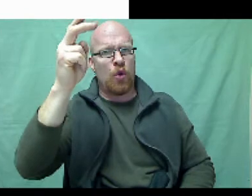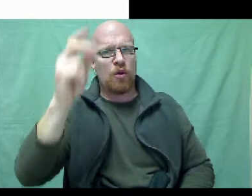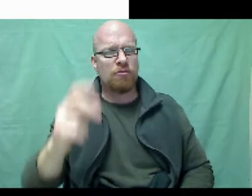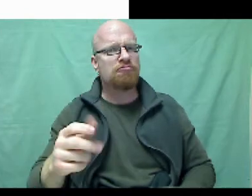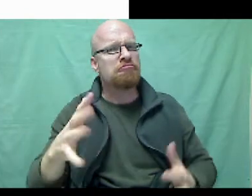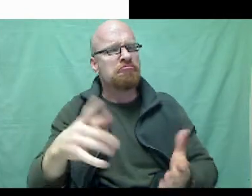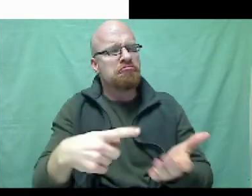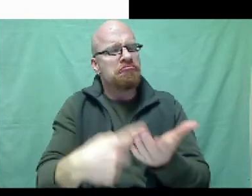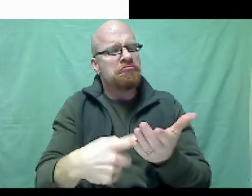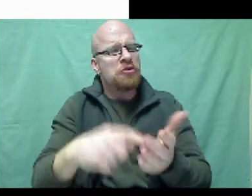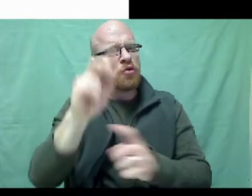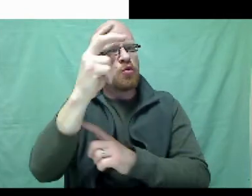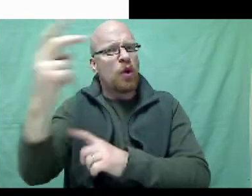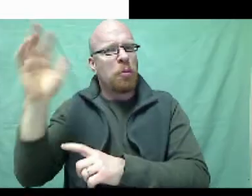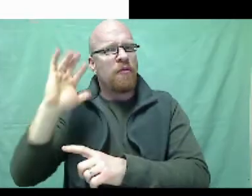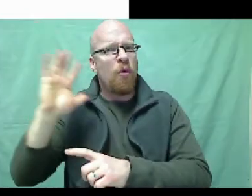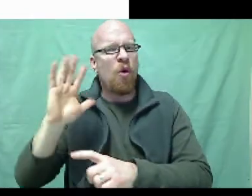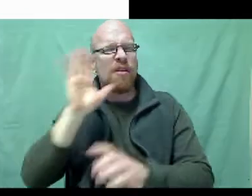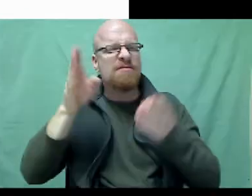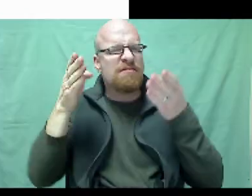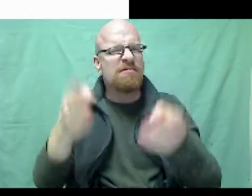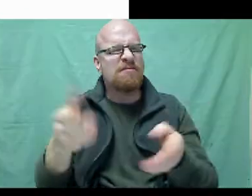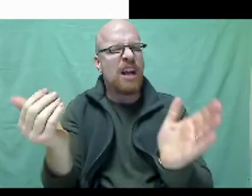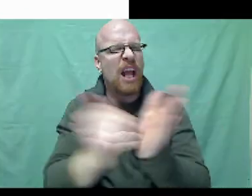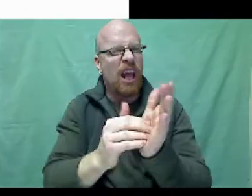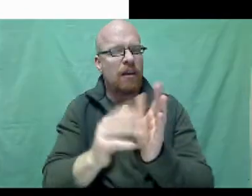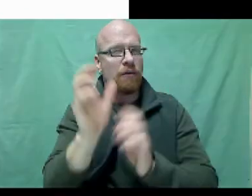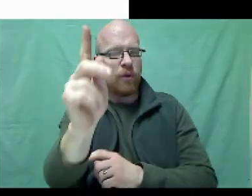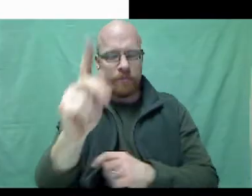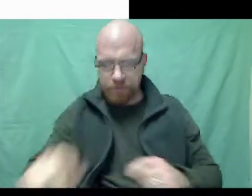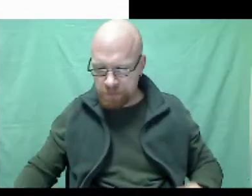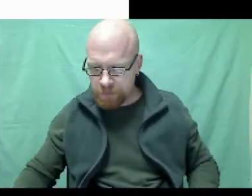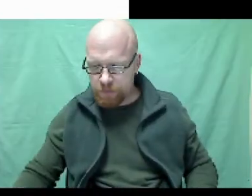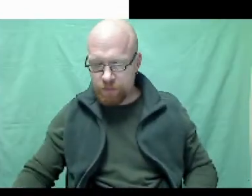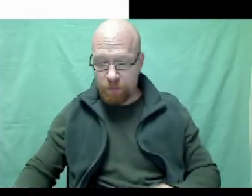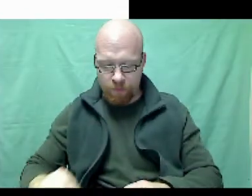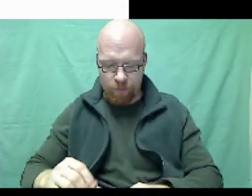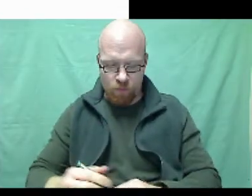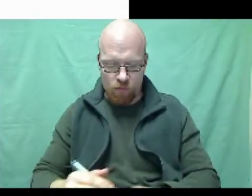We've discussed perfect squares in the past, and we're not going to spend time on them now.